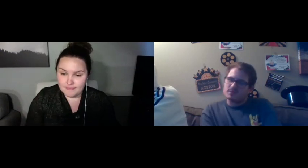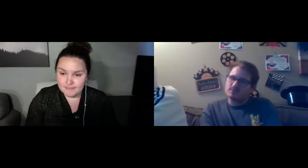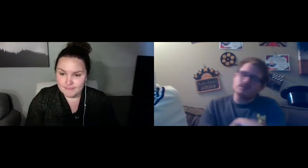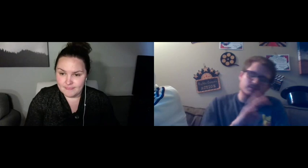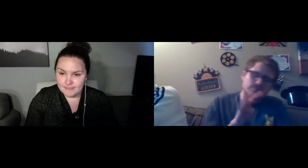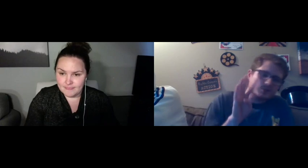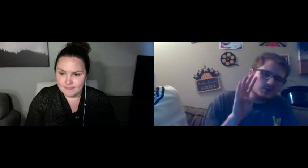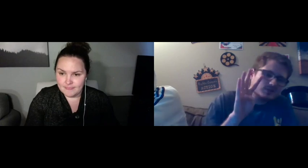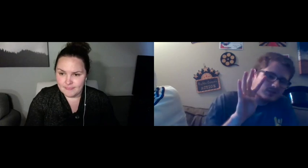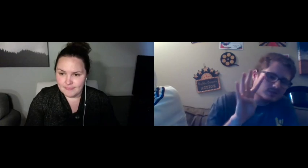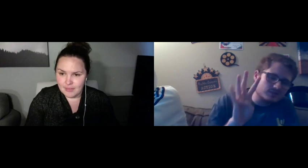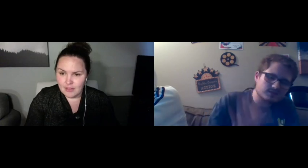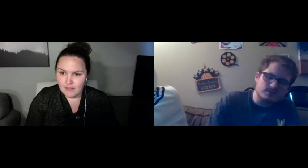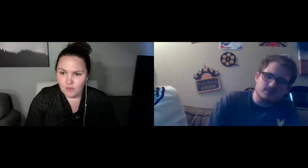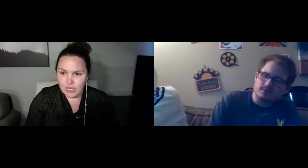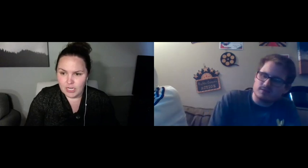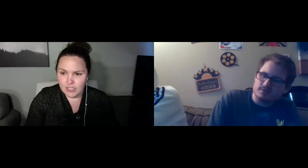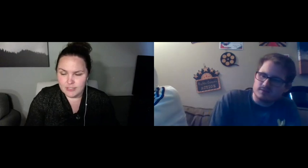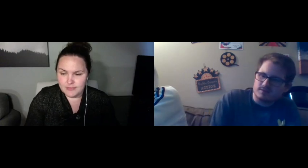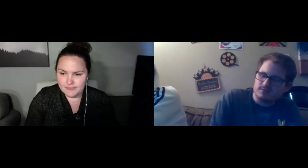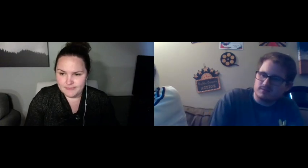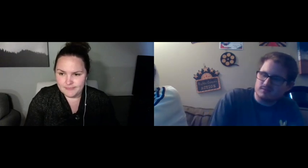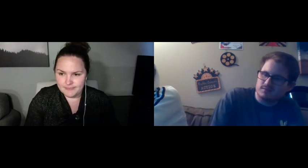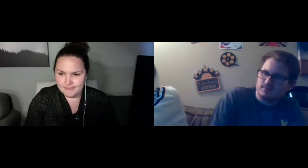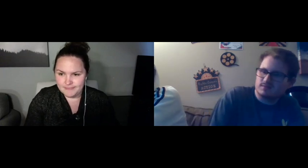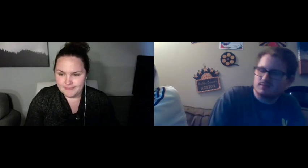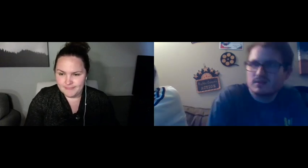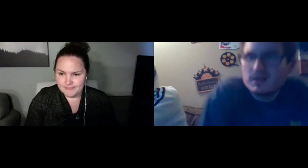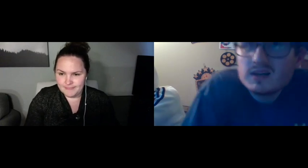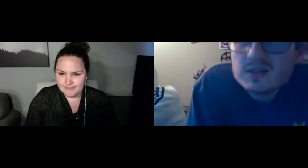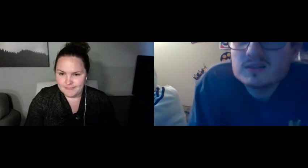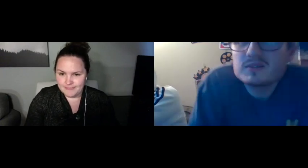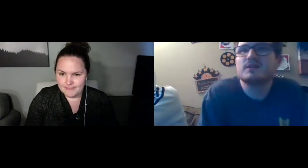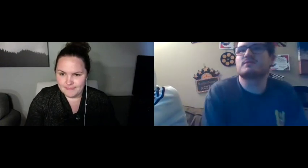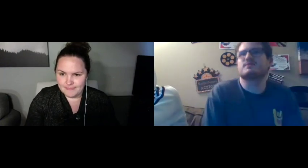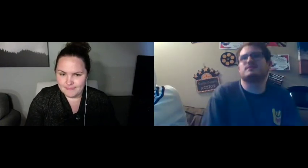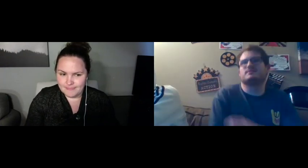Oh, sorry. >> Austin: Four years.